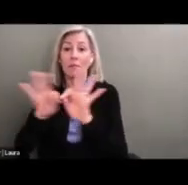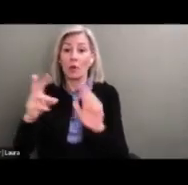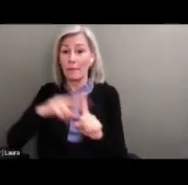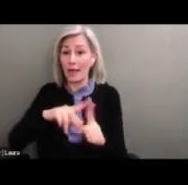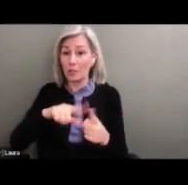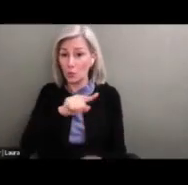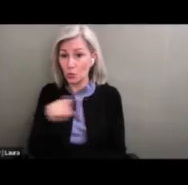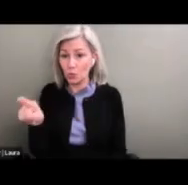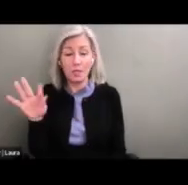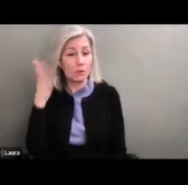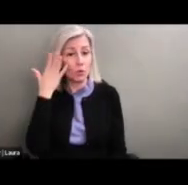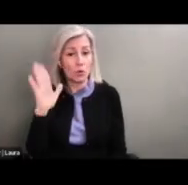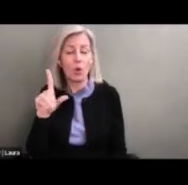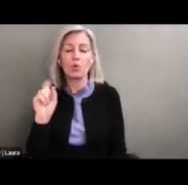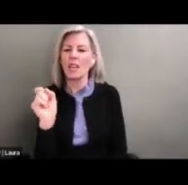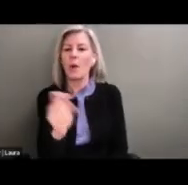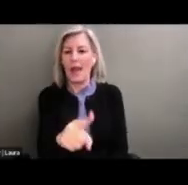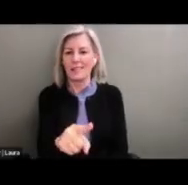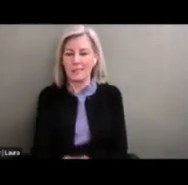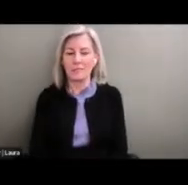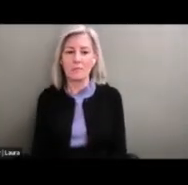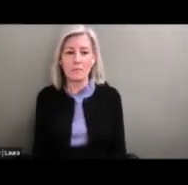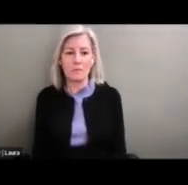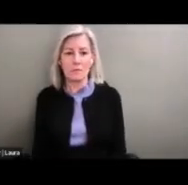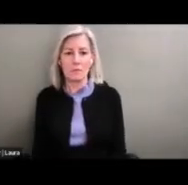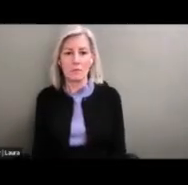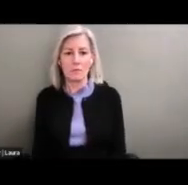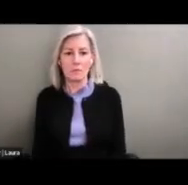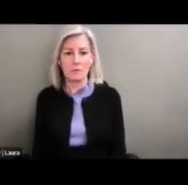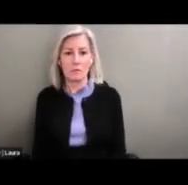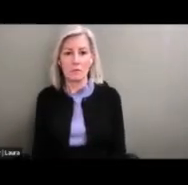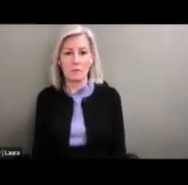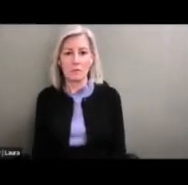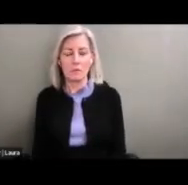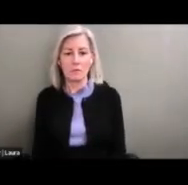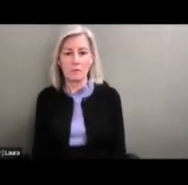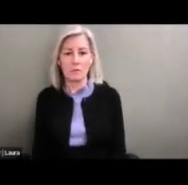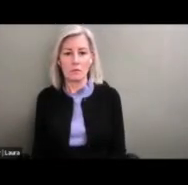One of the important things that you know the name of the Medicaid program and the waiver